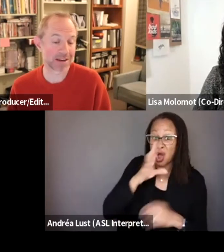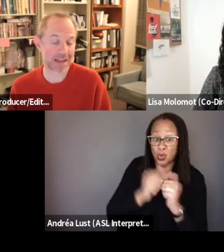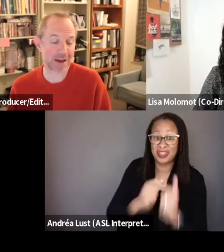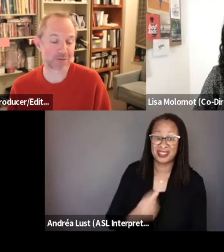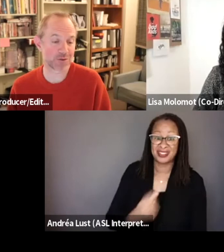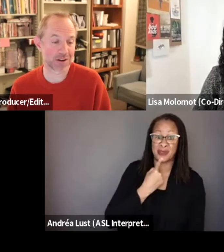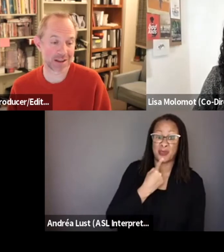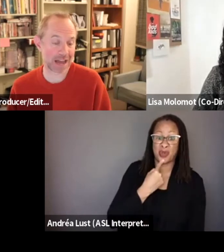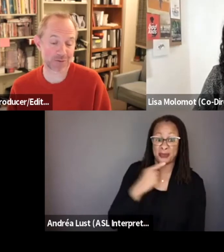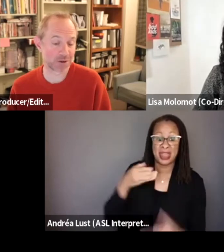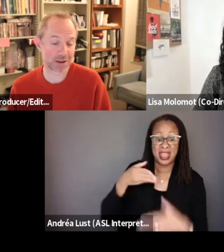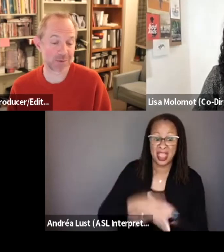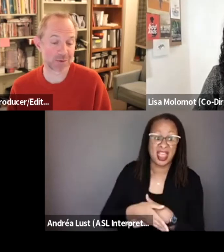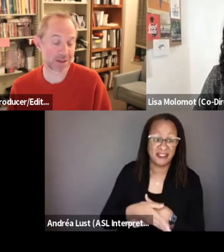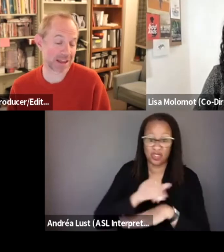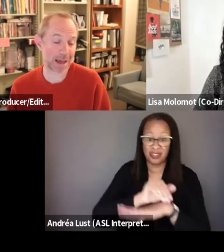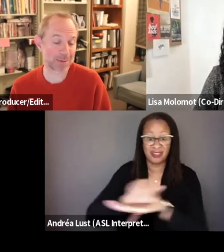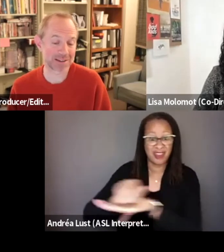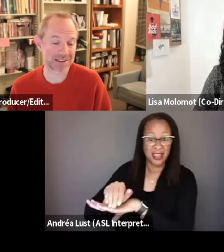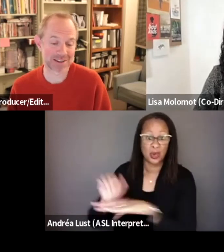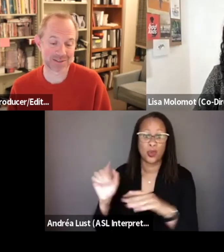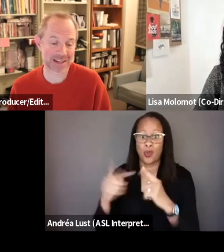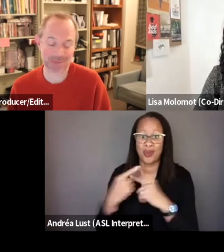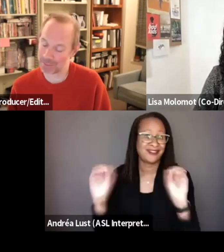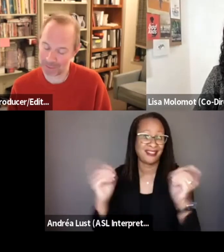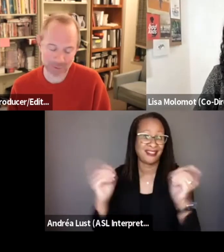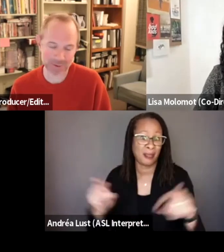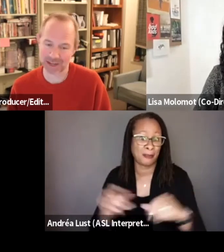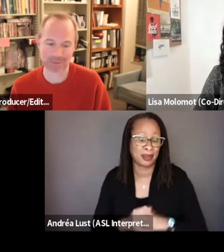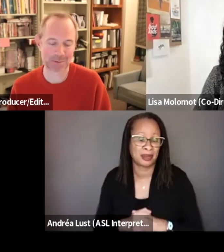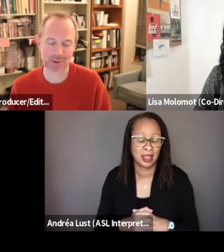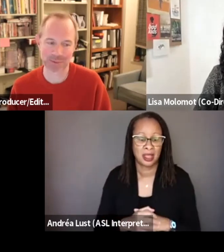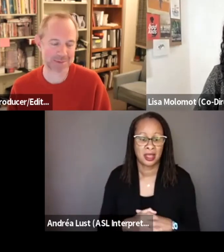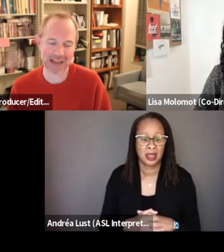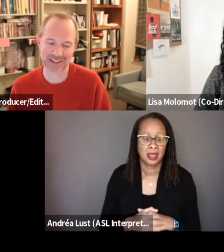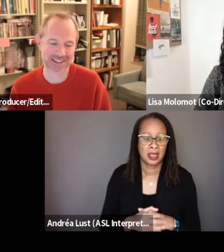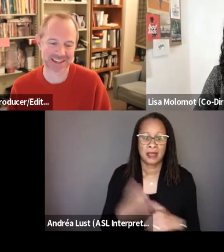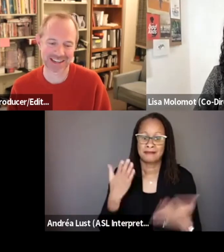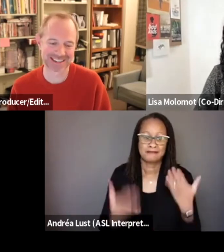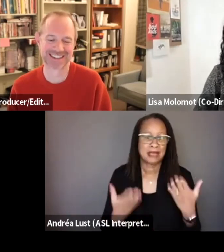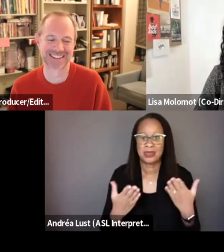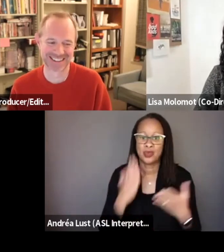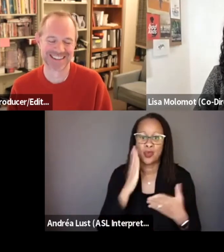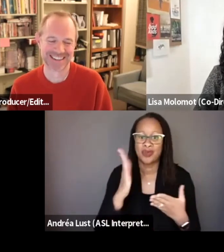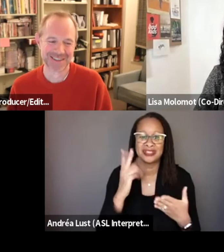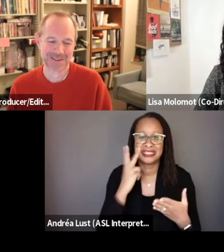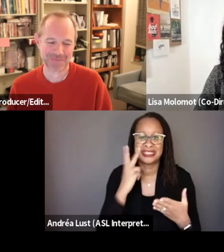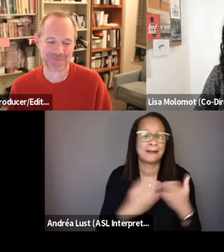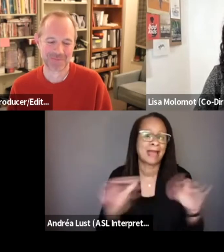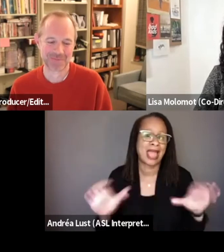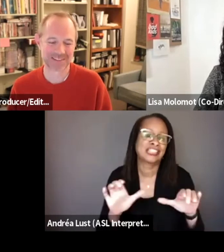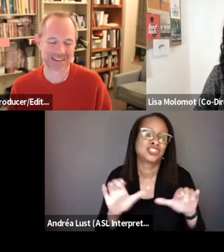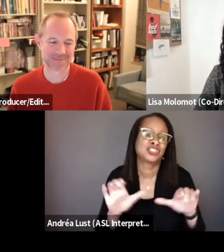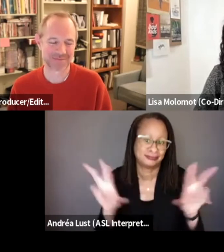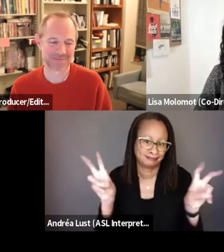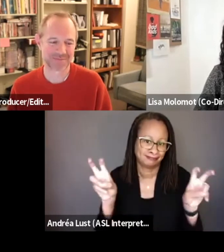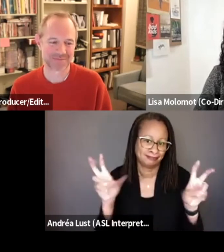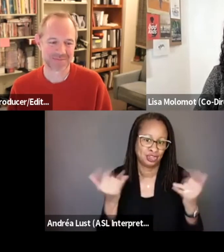after a night when nothing happens, you know. Like, well, maybe we'll, you know, maybe there'll be some action tonight. Yeah.